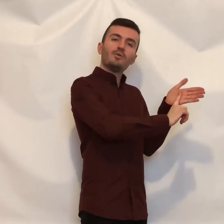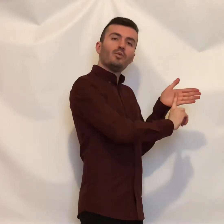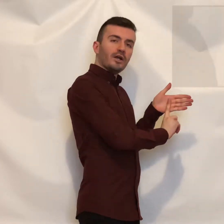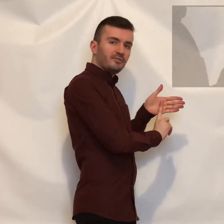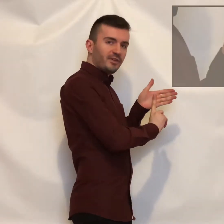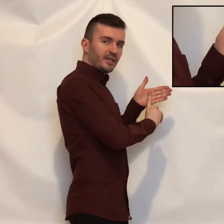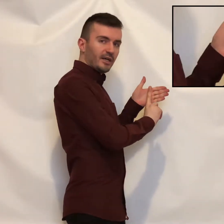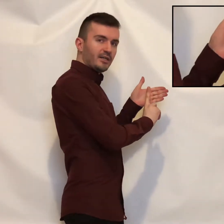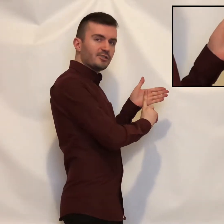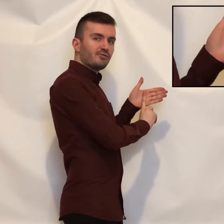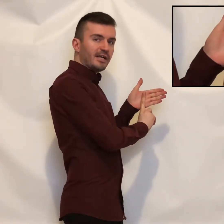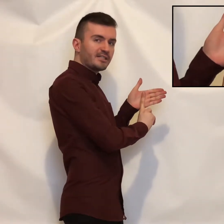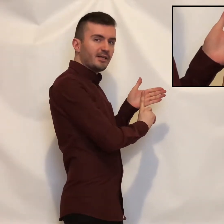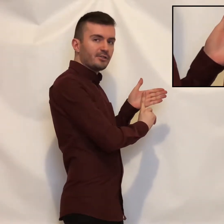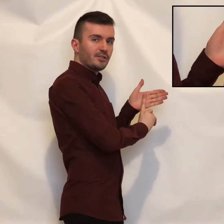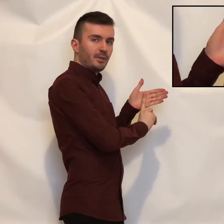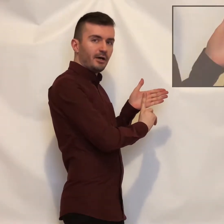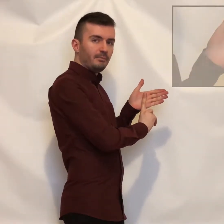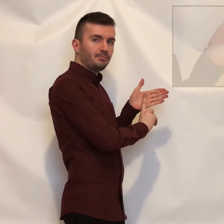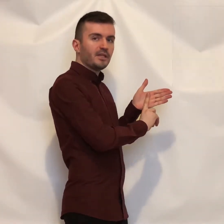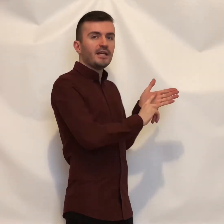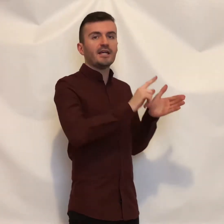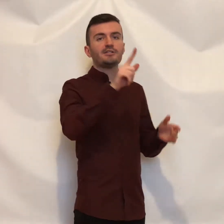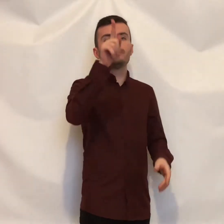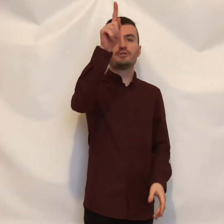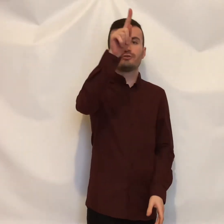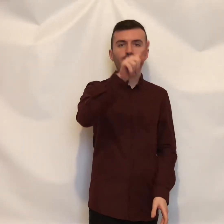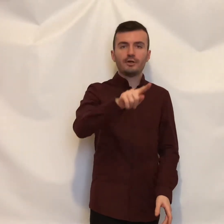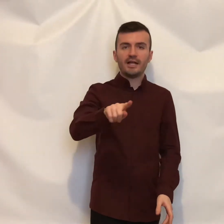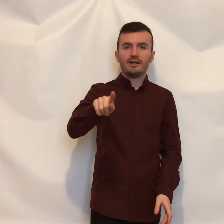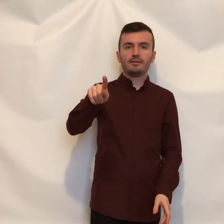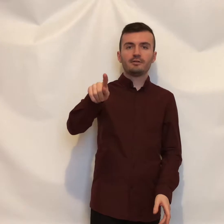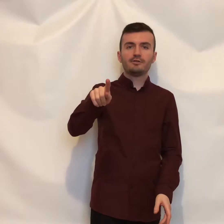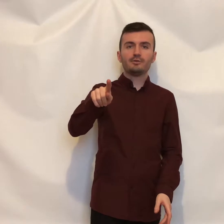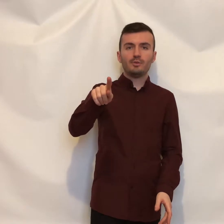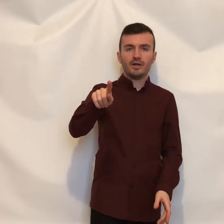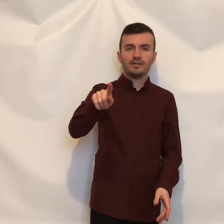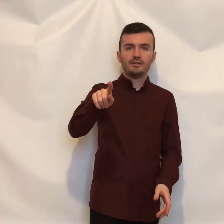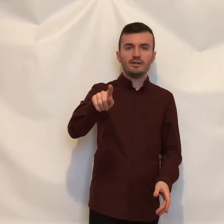one finger, directly on to your palm and as you would draw an 'l' you would do one [line]